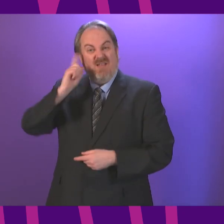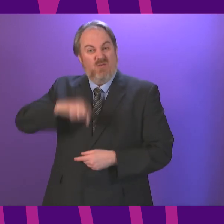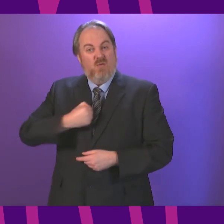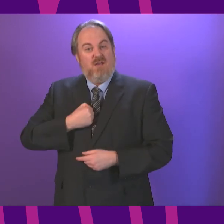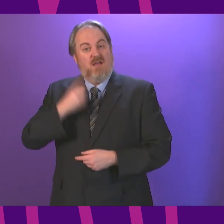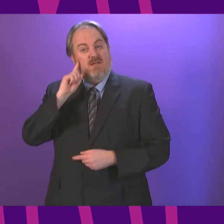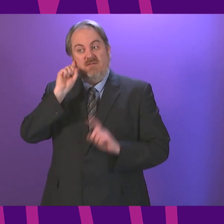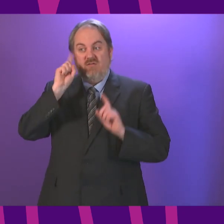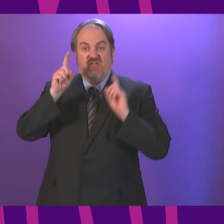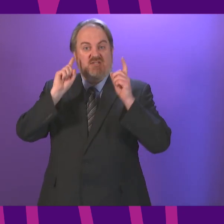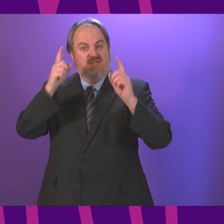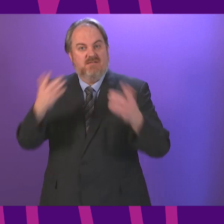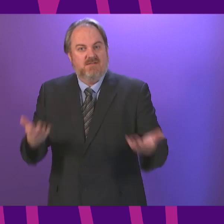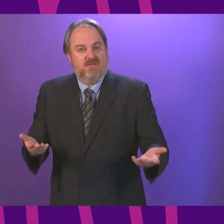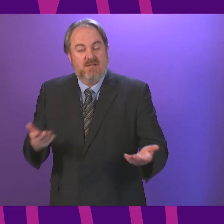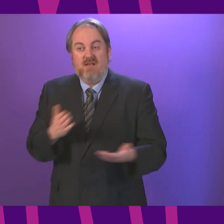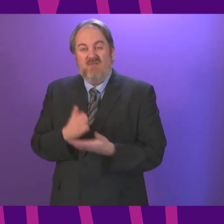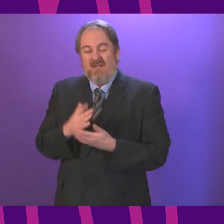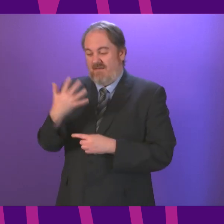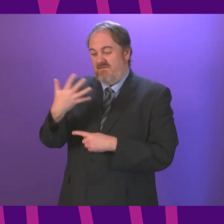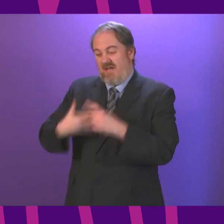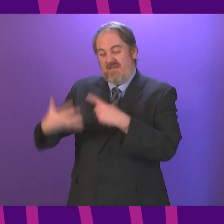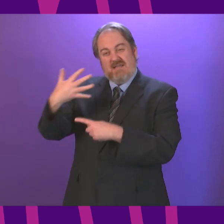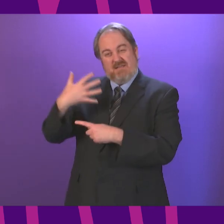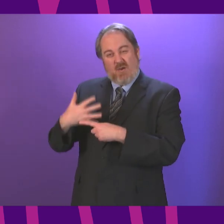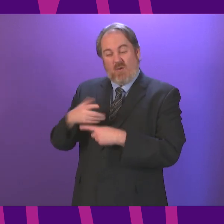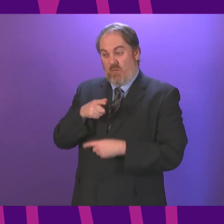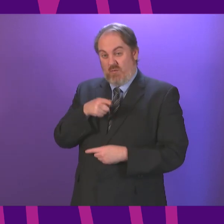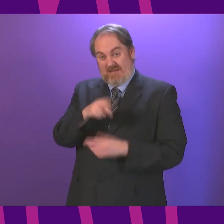for Government complacency. Five years ago, Nicola Sturgeon said that she was going to